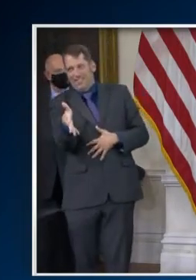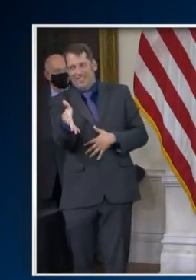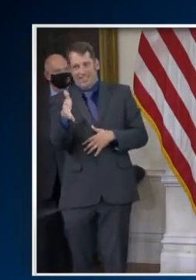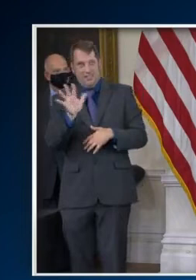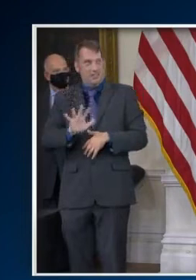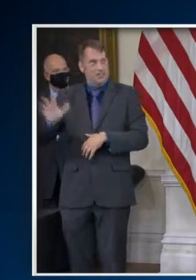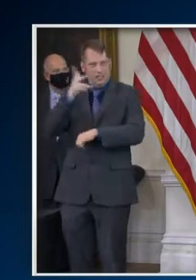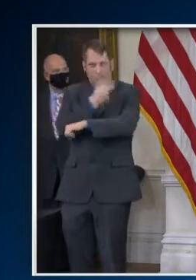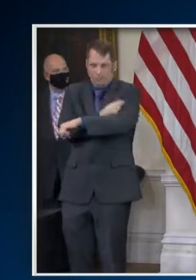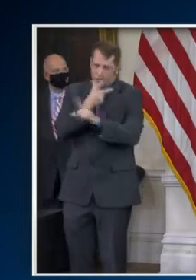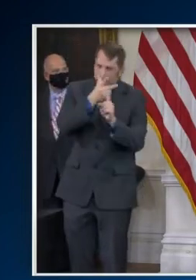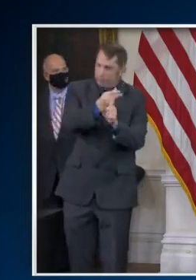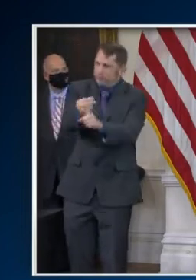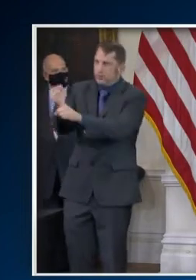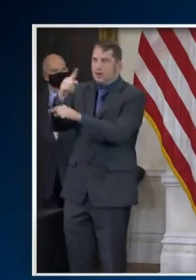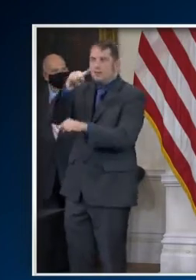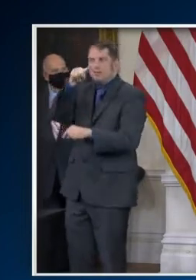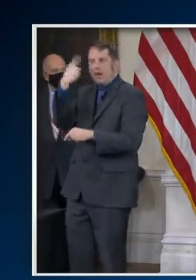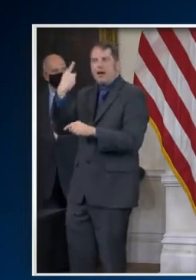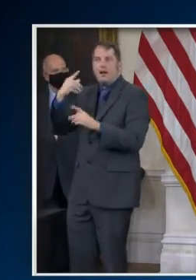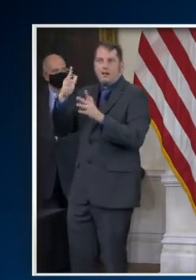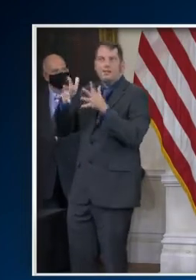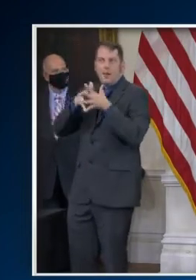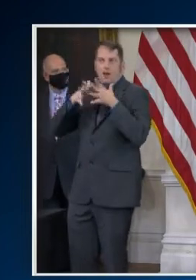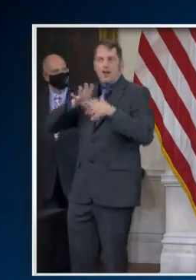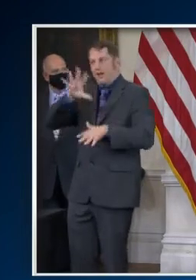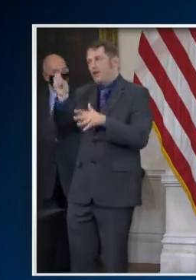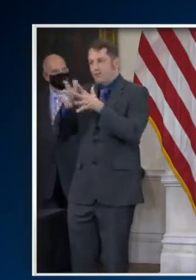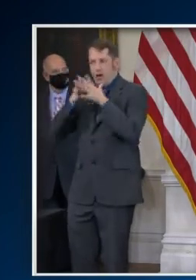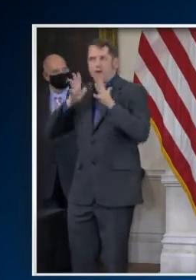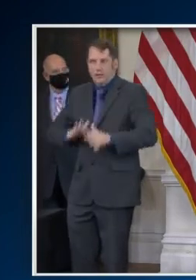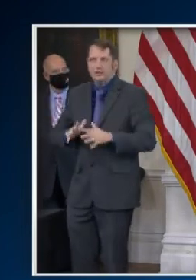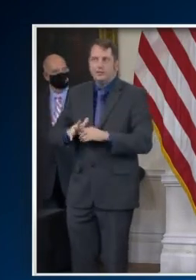FIT IN THE NATION FOR VACCINATING BLACK AMERICANS.